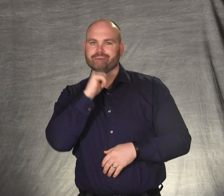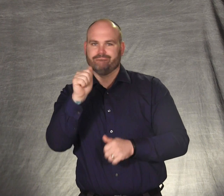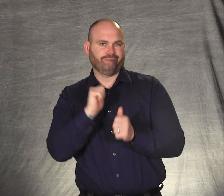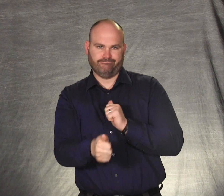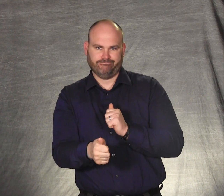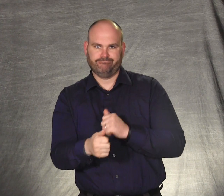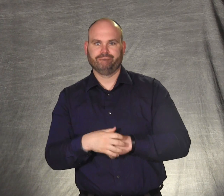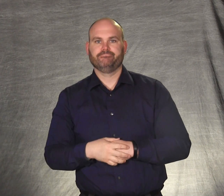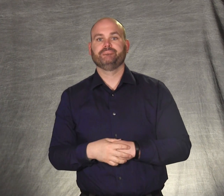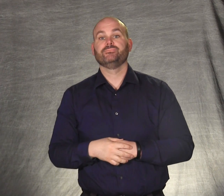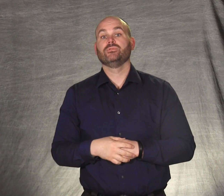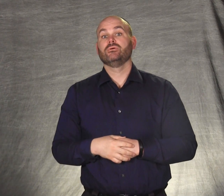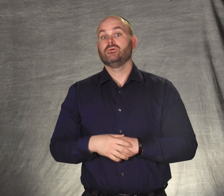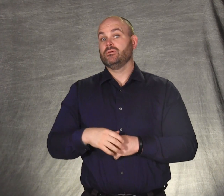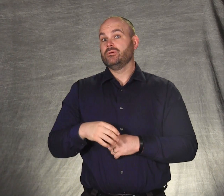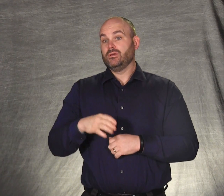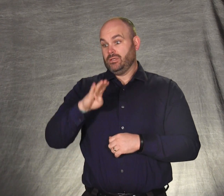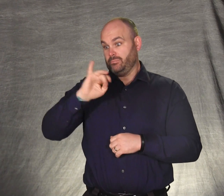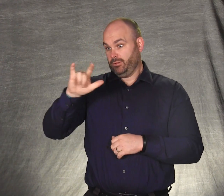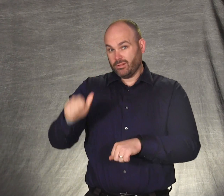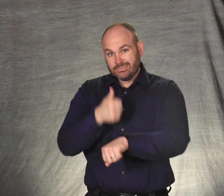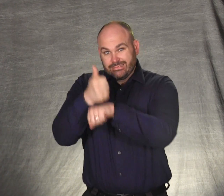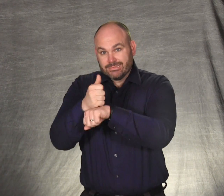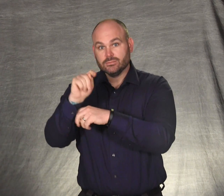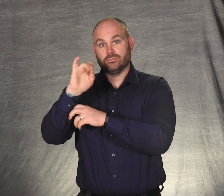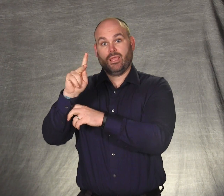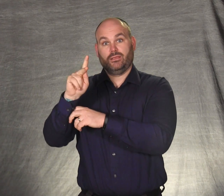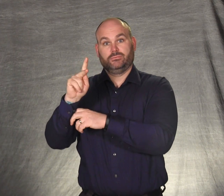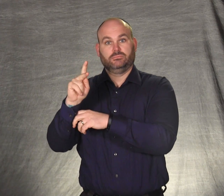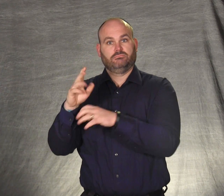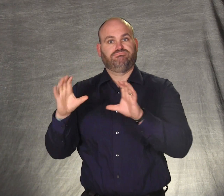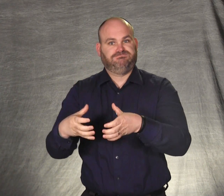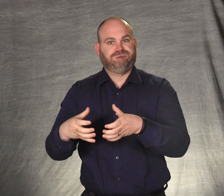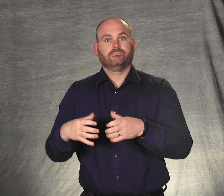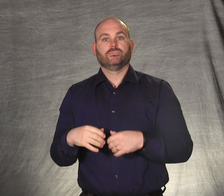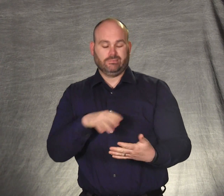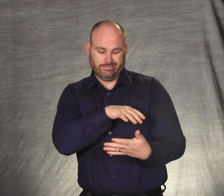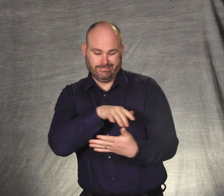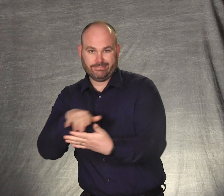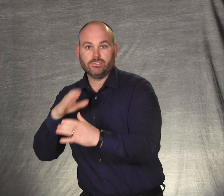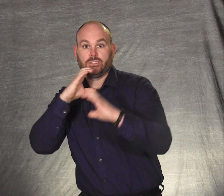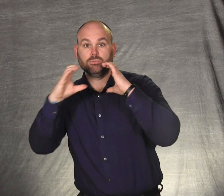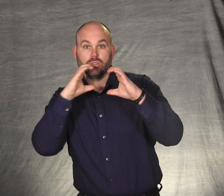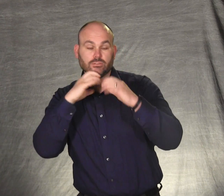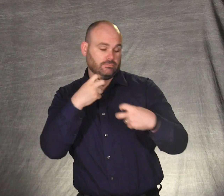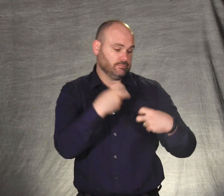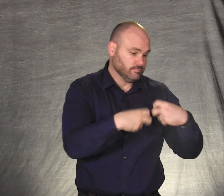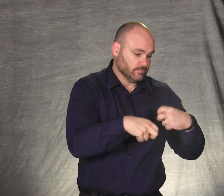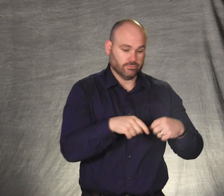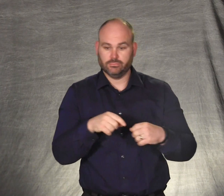NOT PASSED A bill to establish a task force to study communication problems